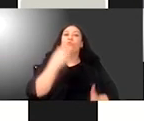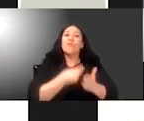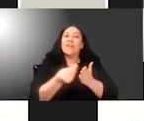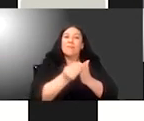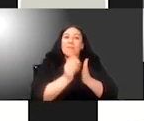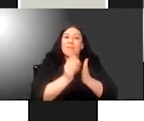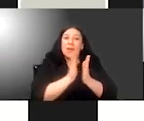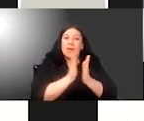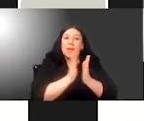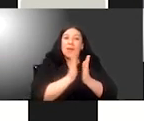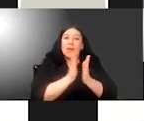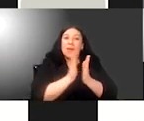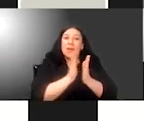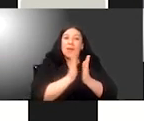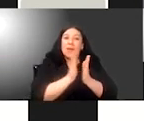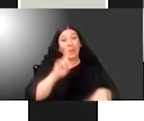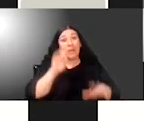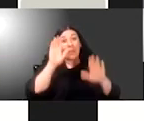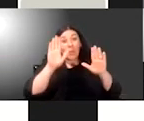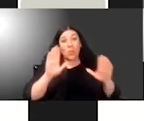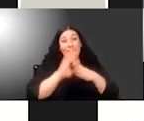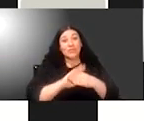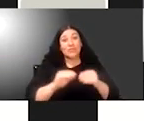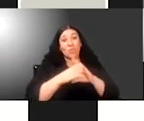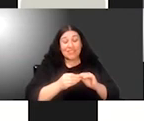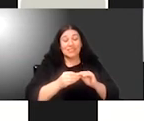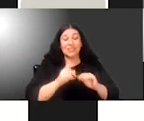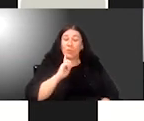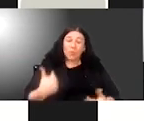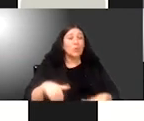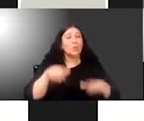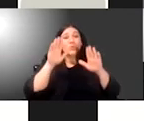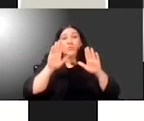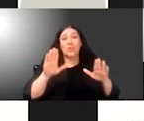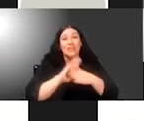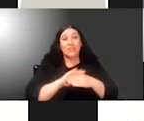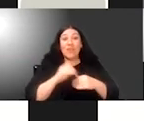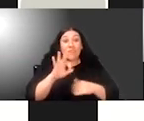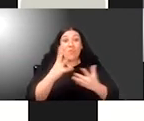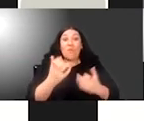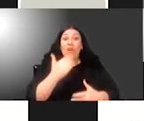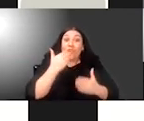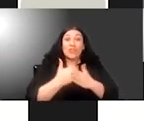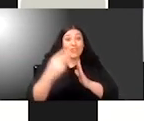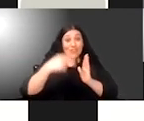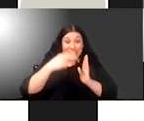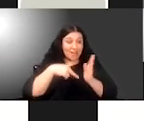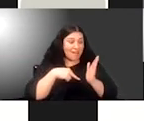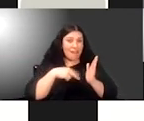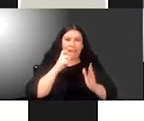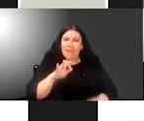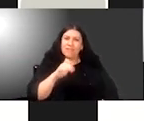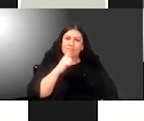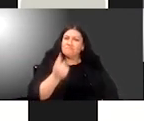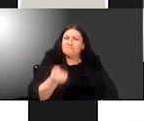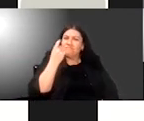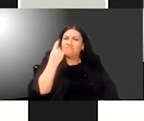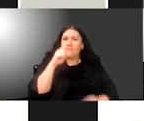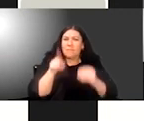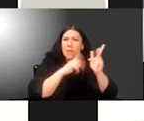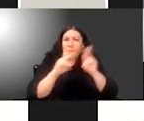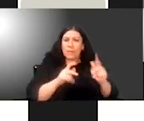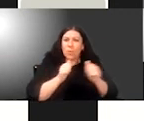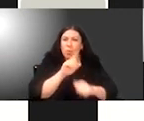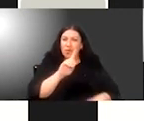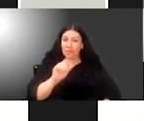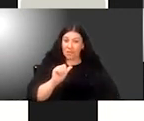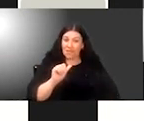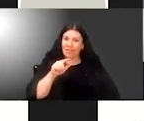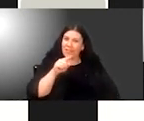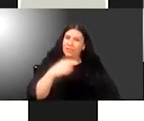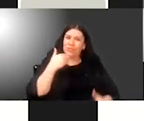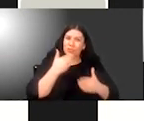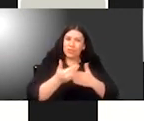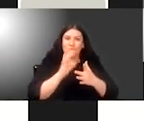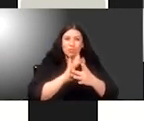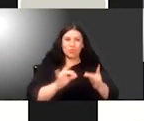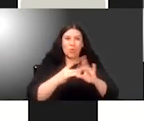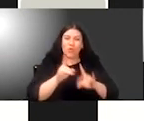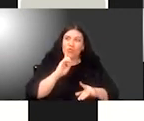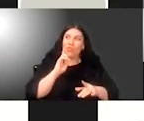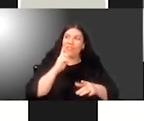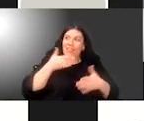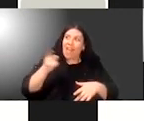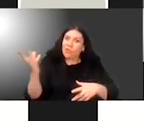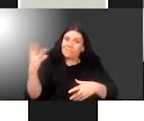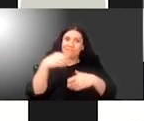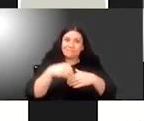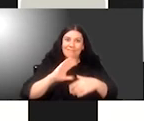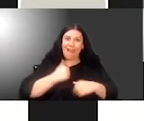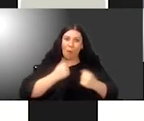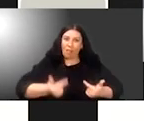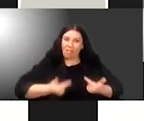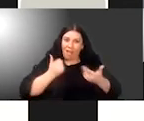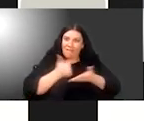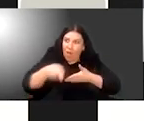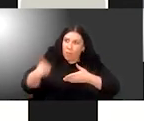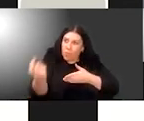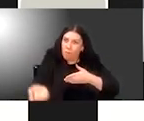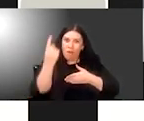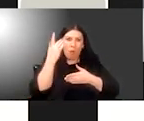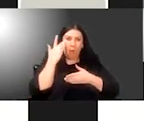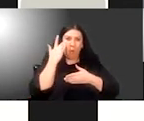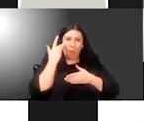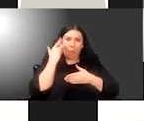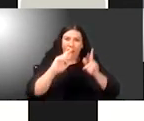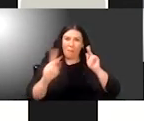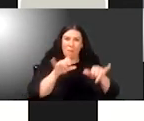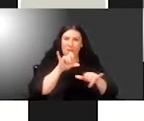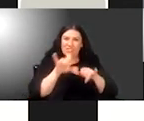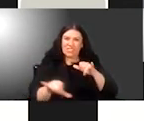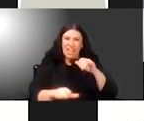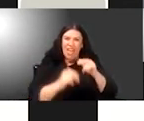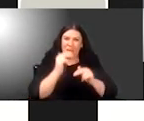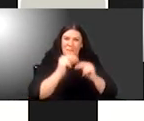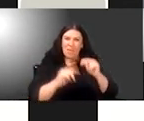And another reason to get these books is because they're really, really great stories. They're really, really great stories. You want a good read, and if you don't understand about people with disabilities, these are good stories that bring you into our lives and help you understand why would people stay in a building for 24 days sleeping on the floor, begging for food.